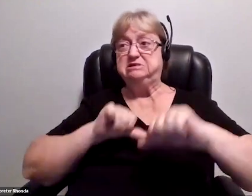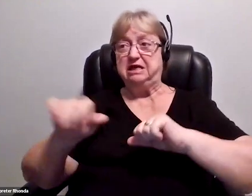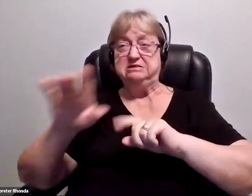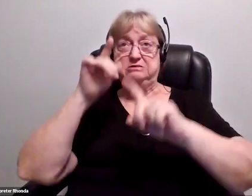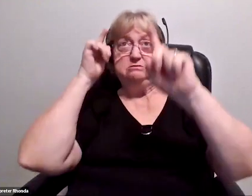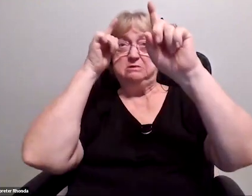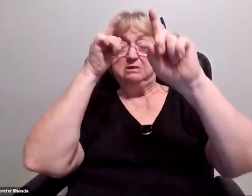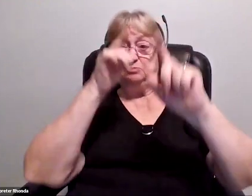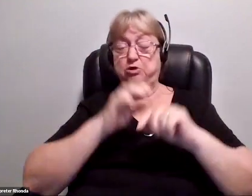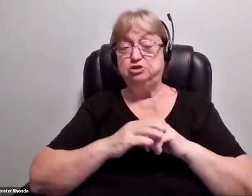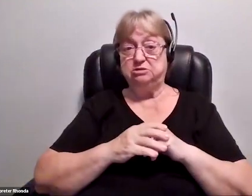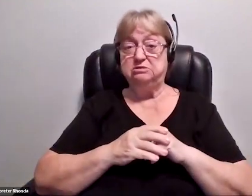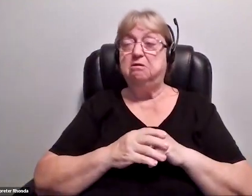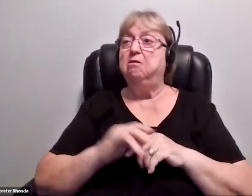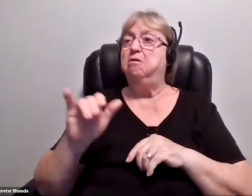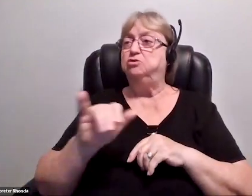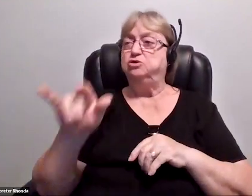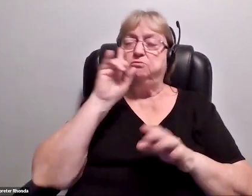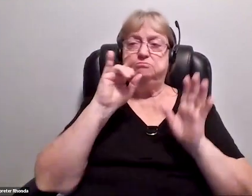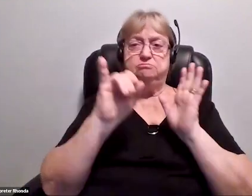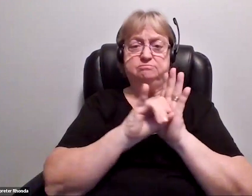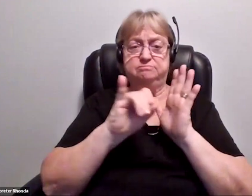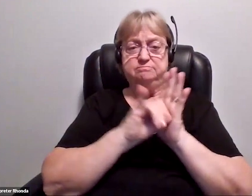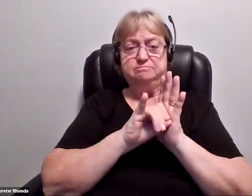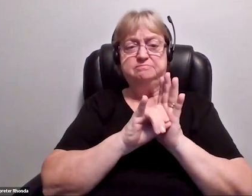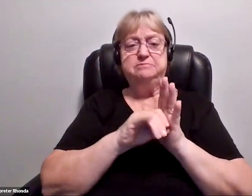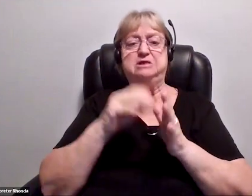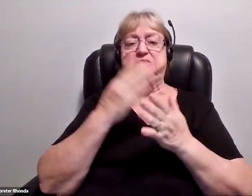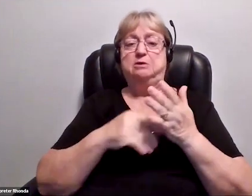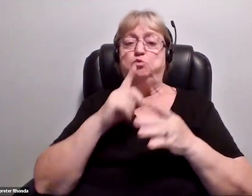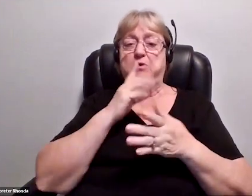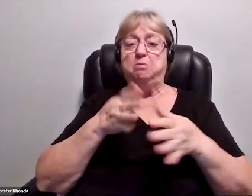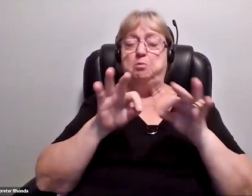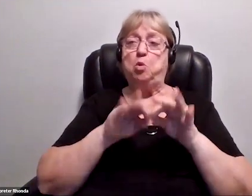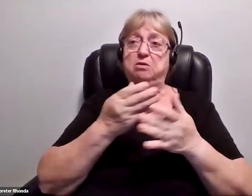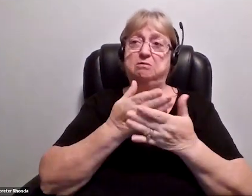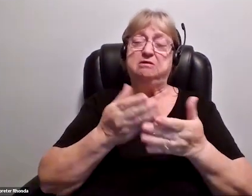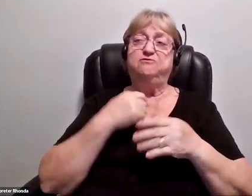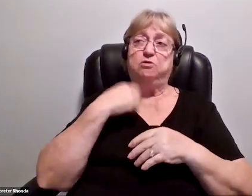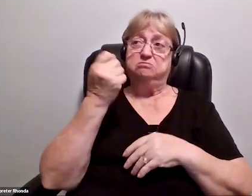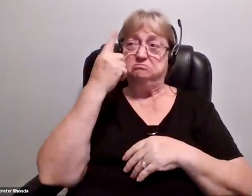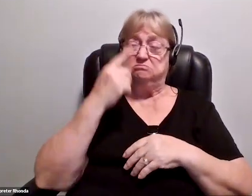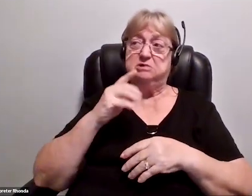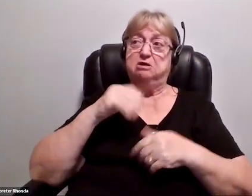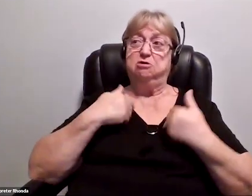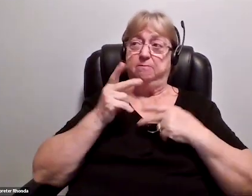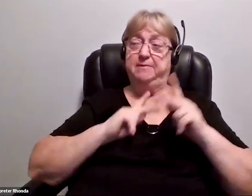Also they identified some key dimensions in understanding young people's aspirations, such as scientific literacy,